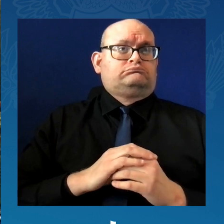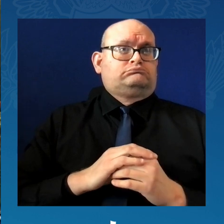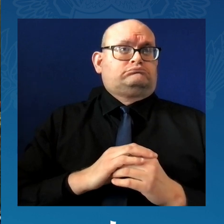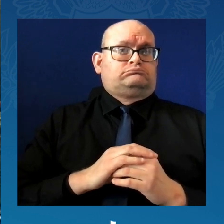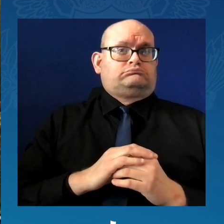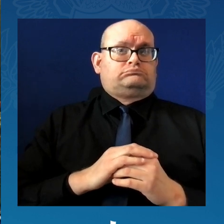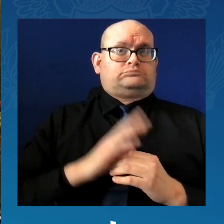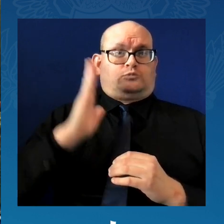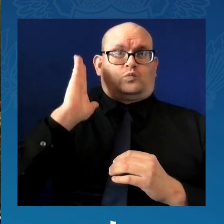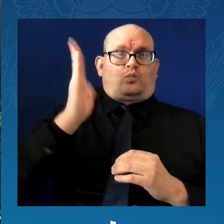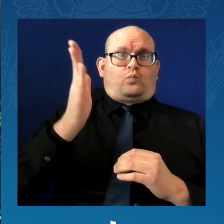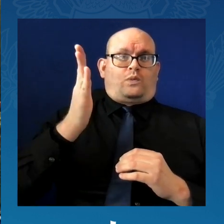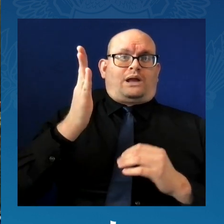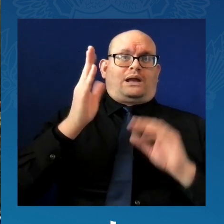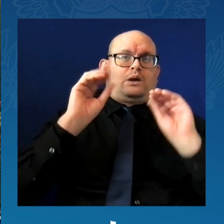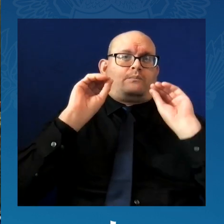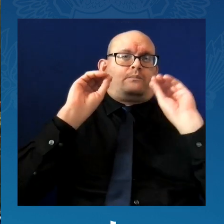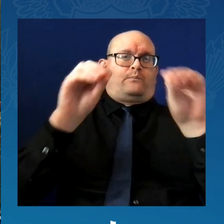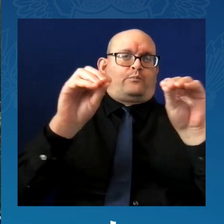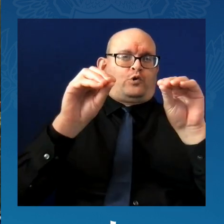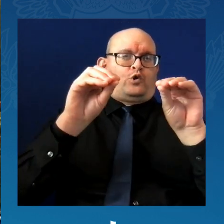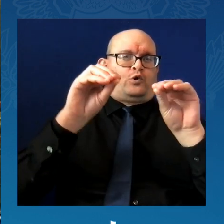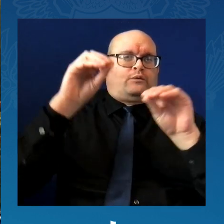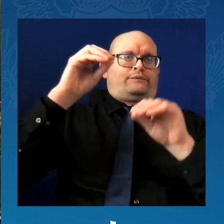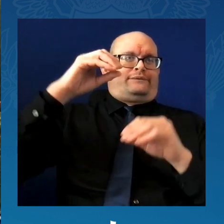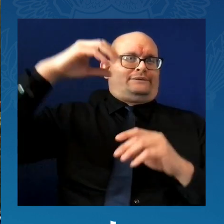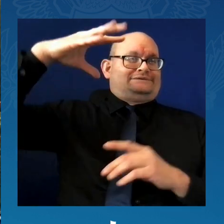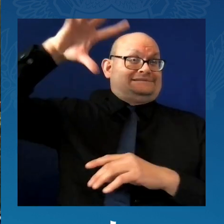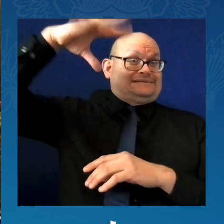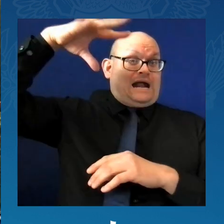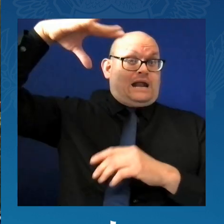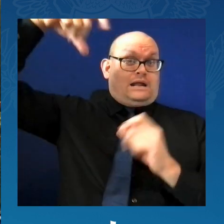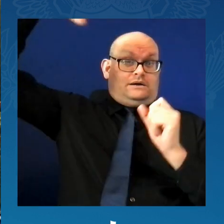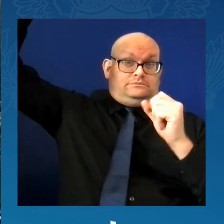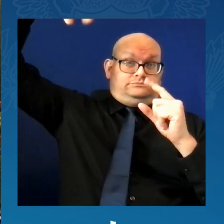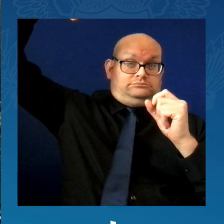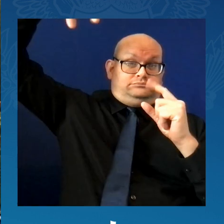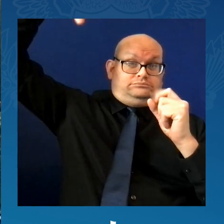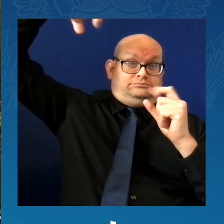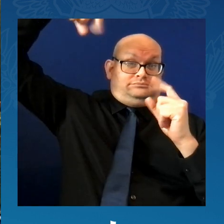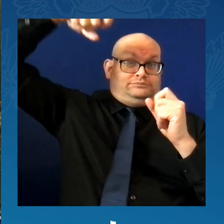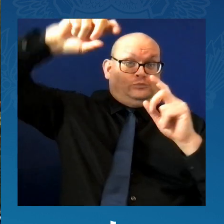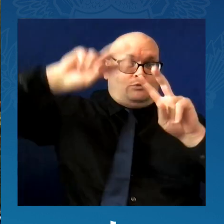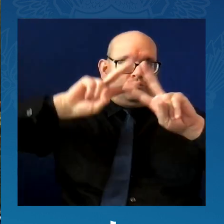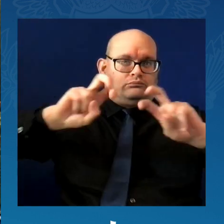That is going to give us a 3-D precise understanding